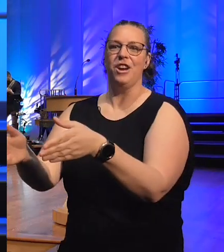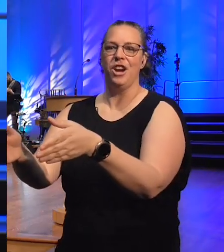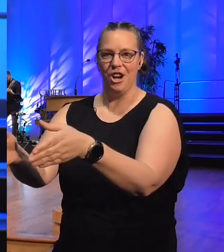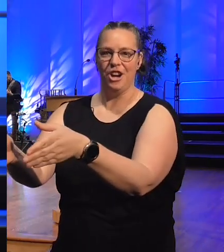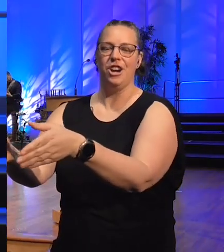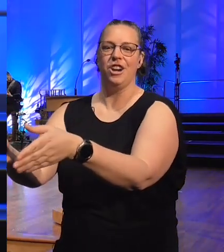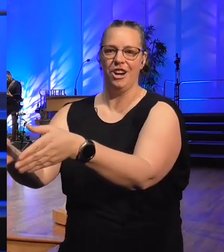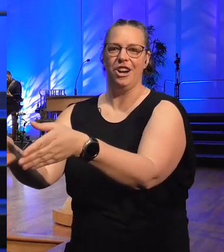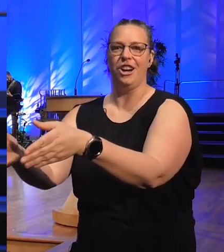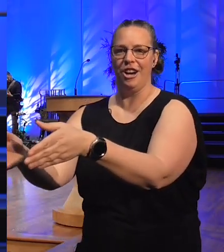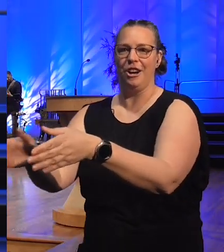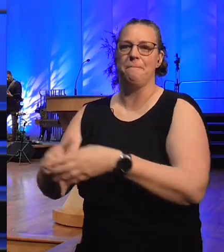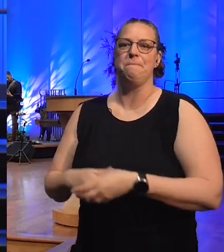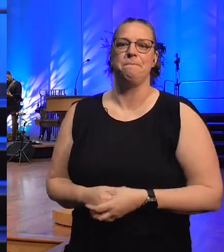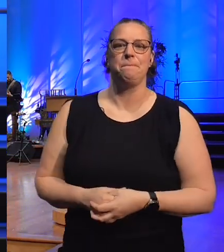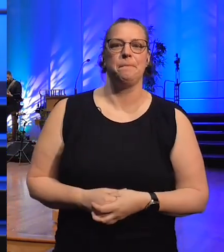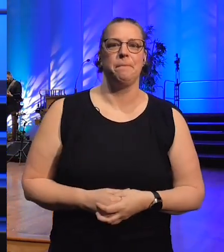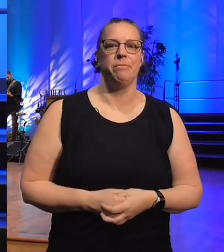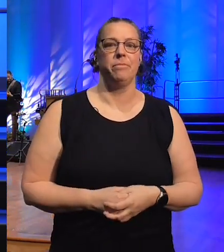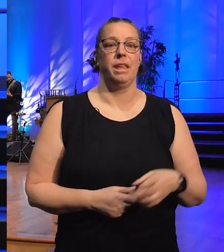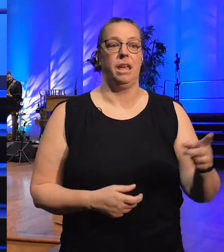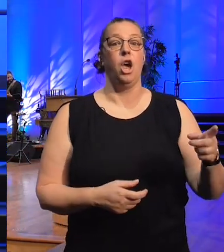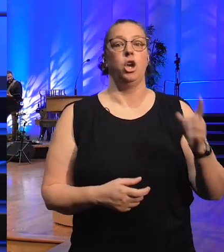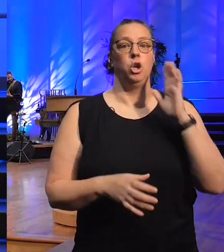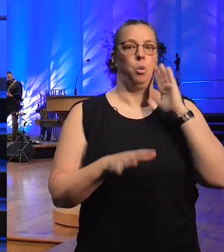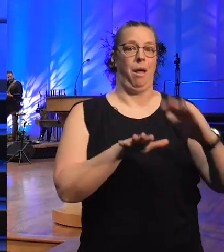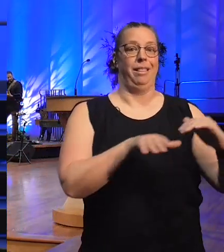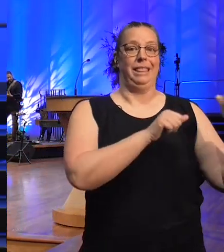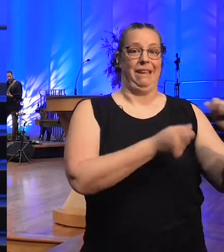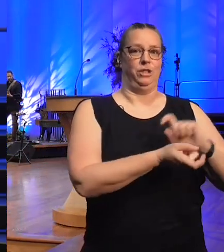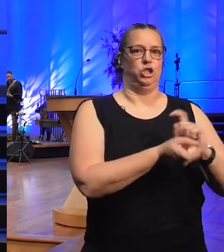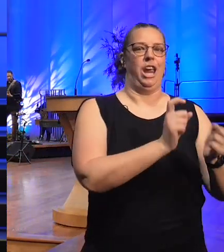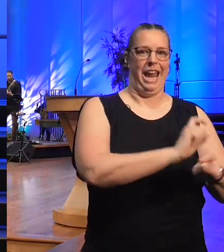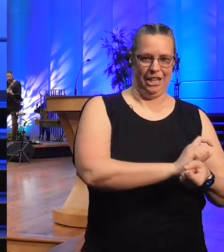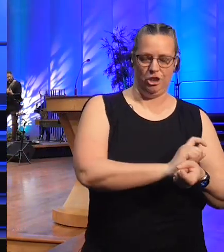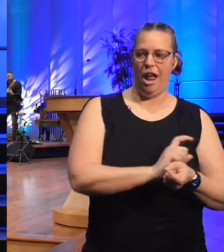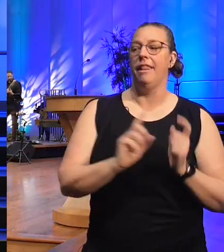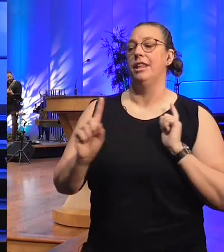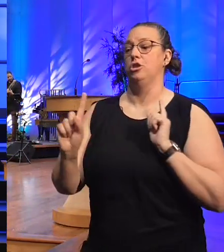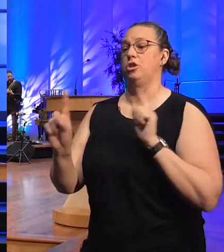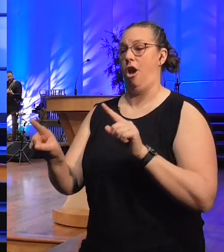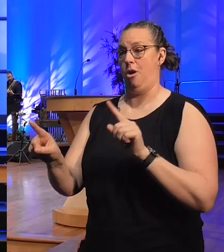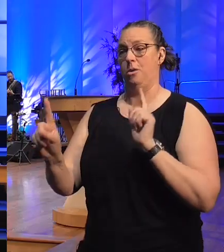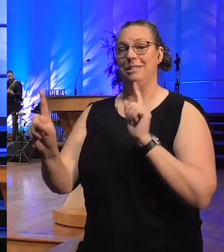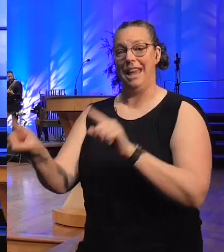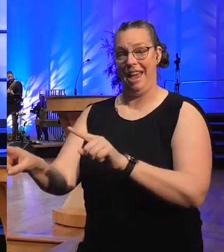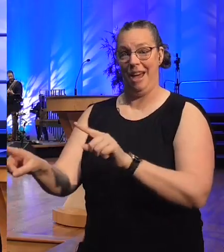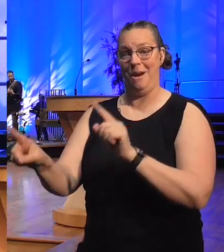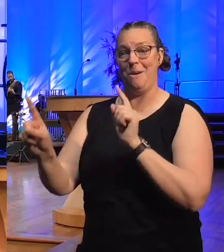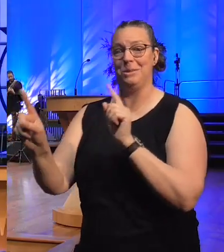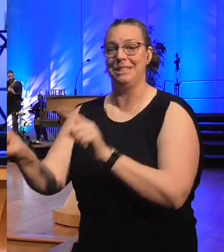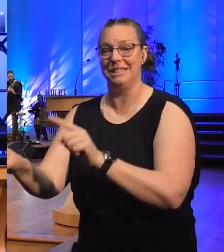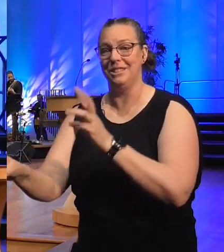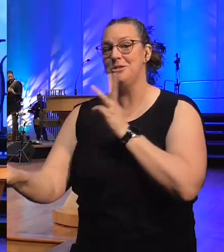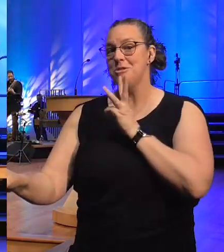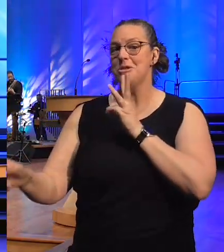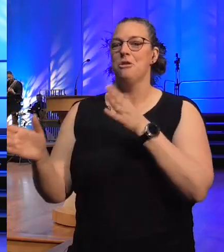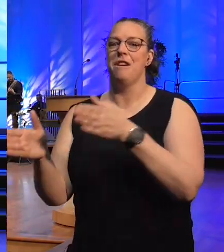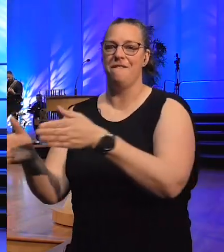river let's go down down down to the